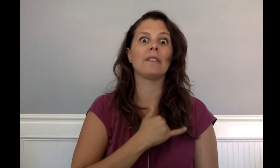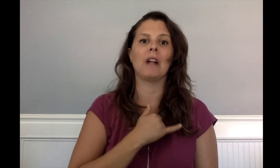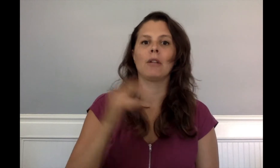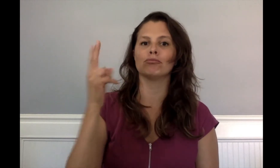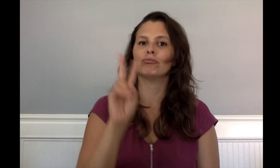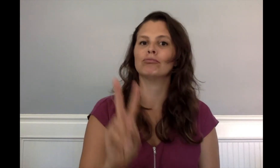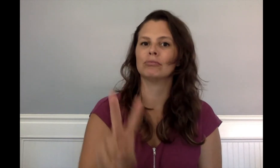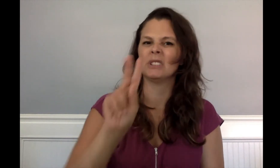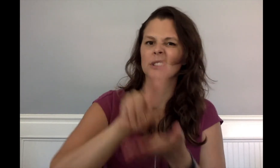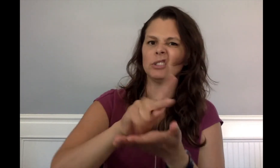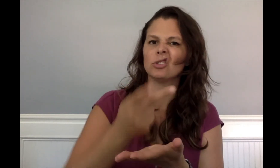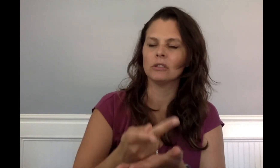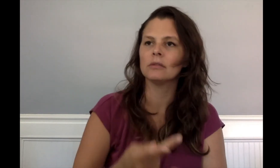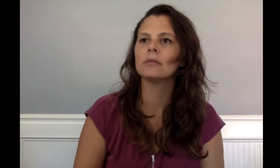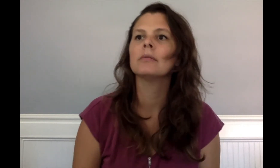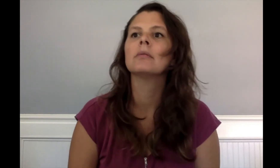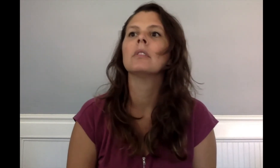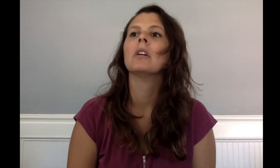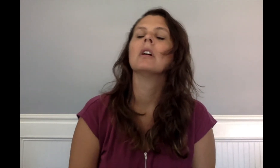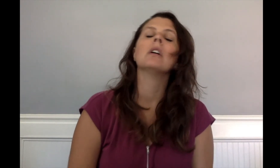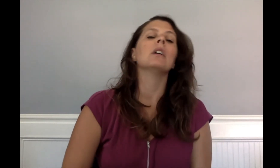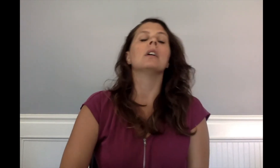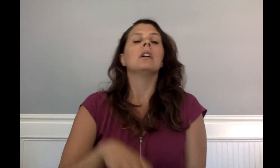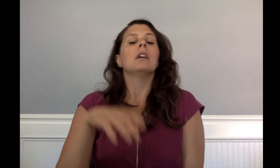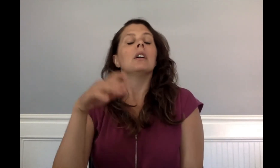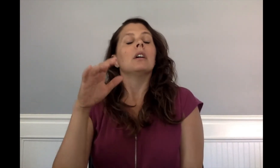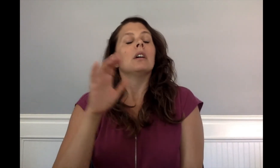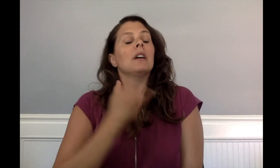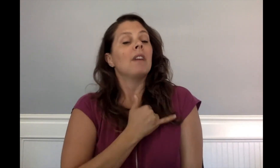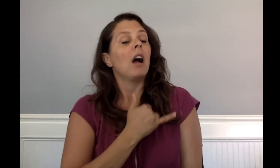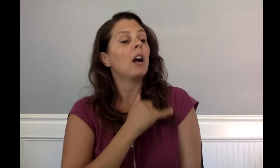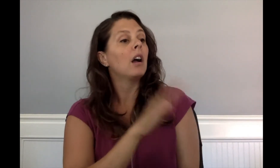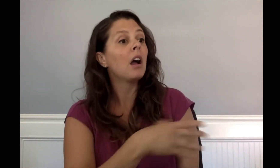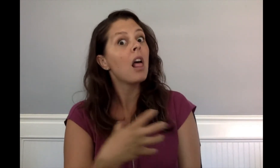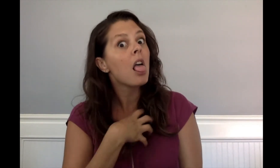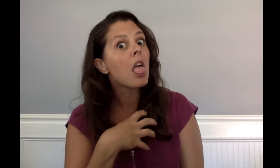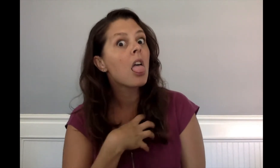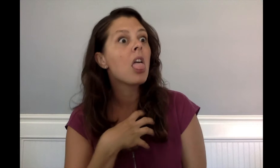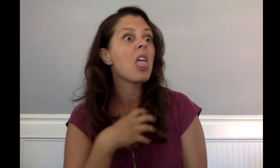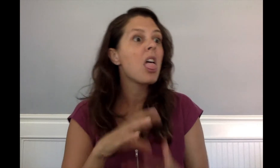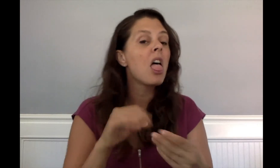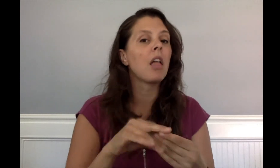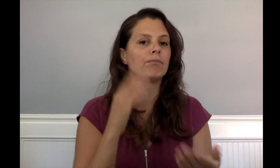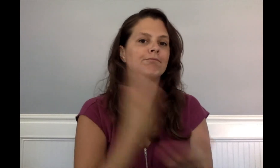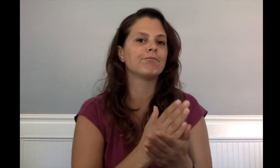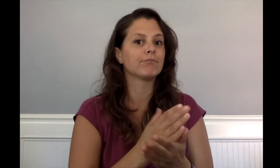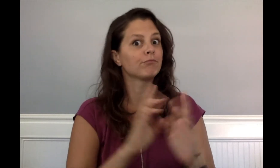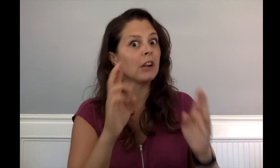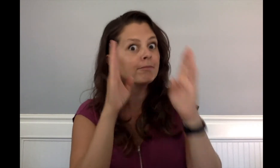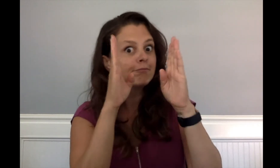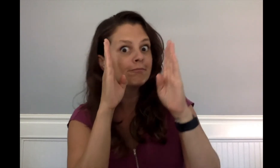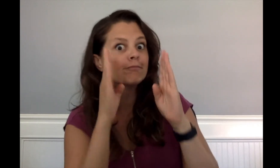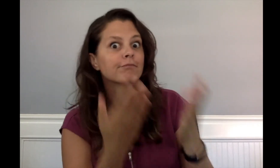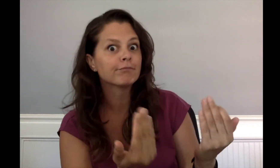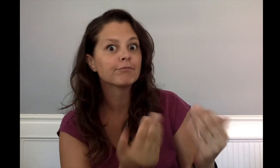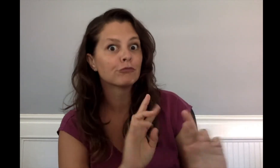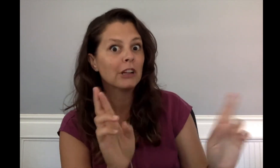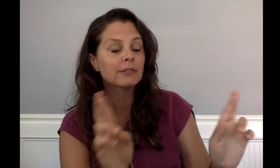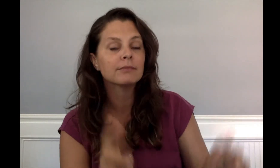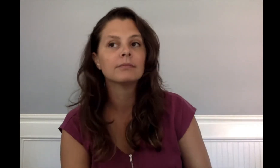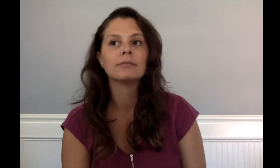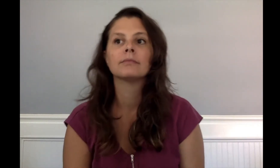"Stop talking and start listening," Yvette said.